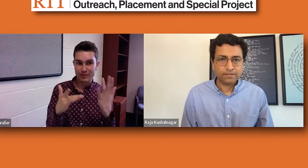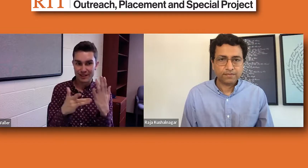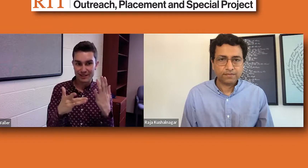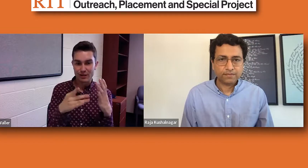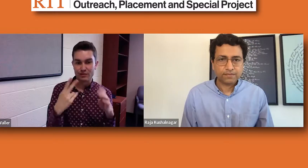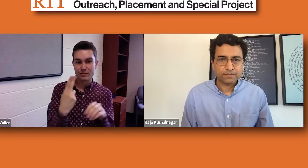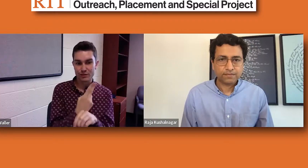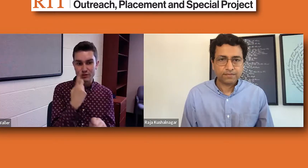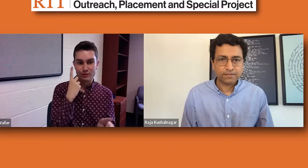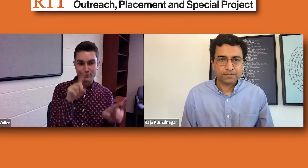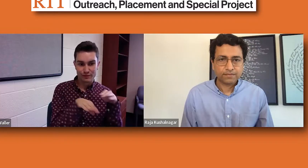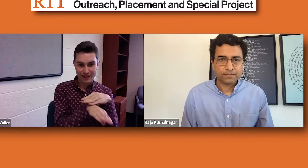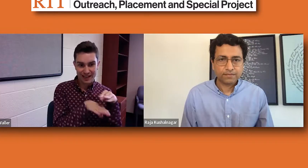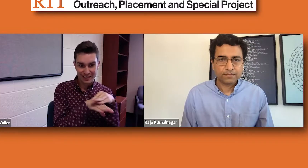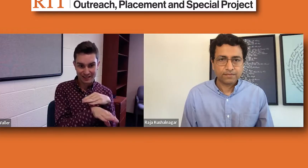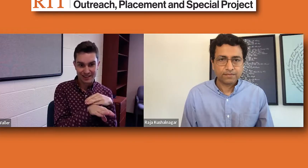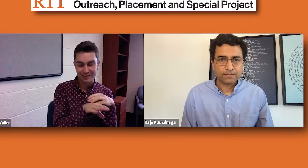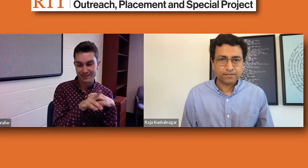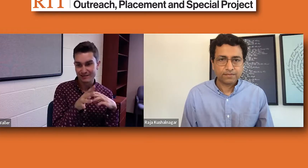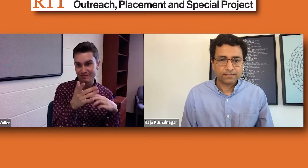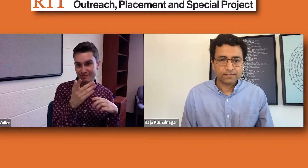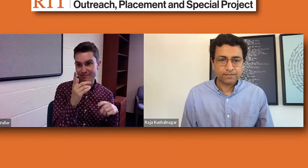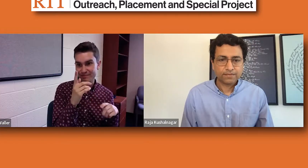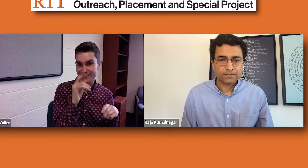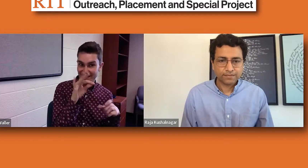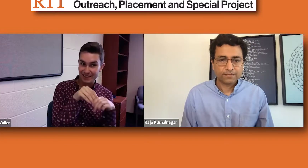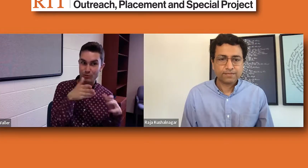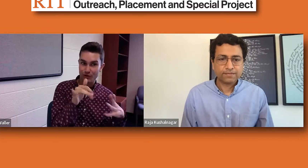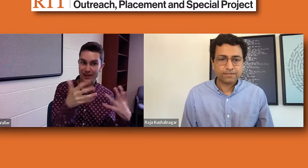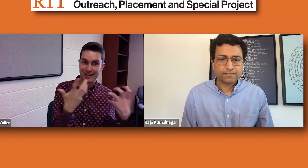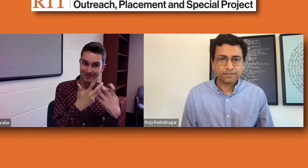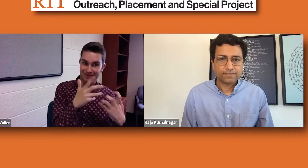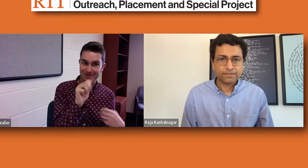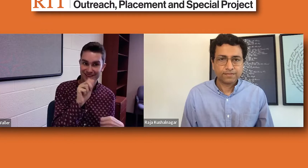to make sure that we are using it for access but also